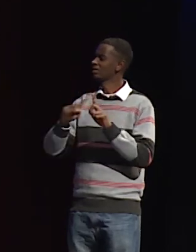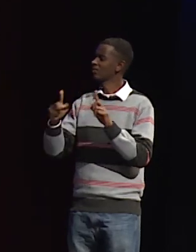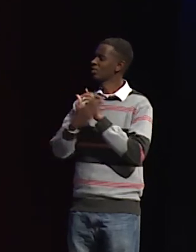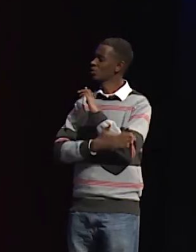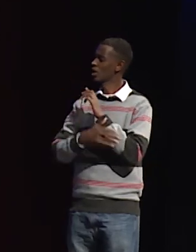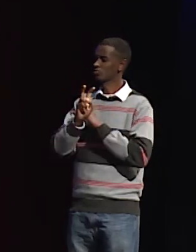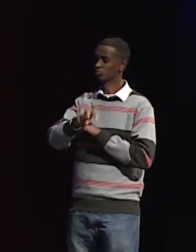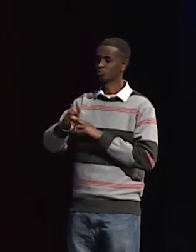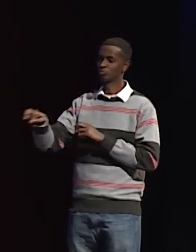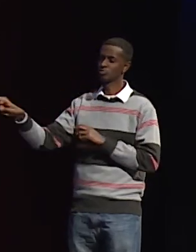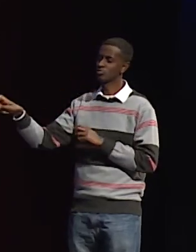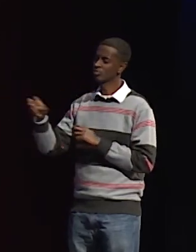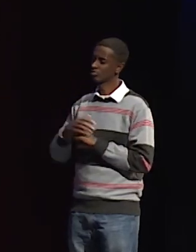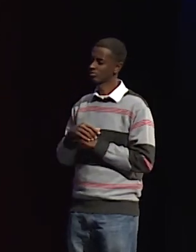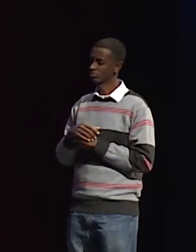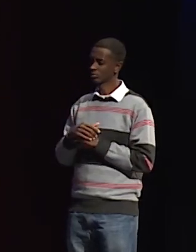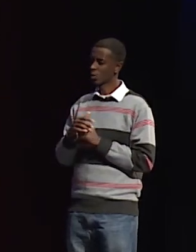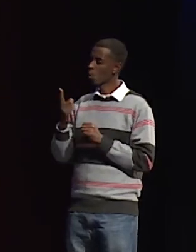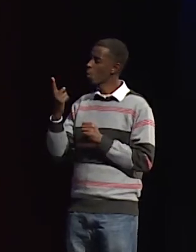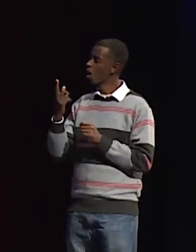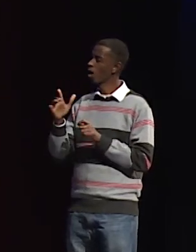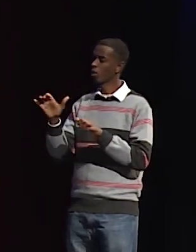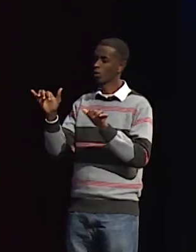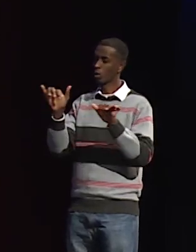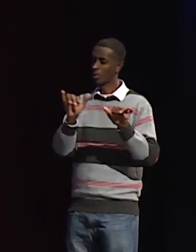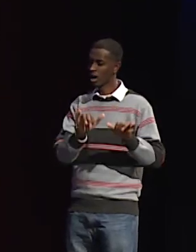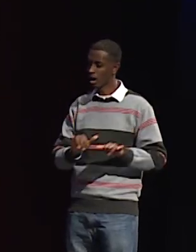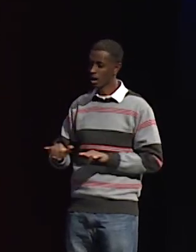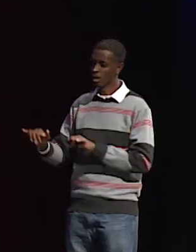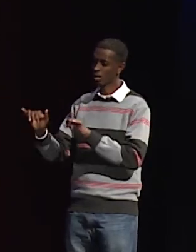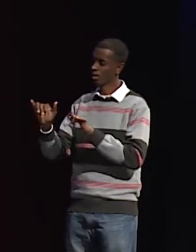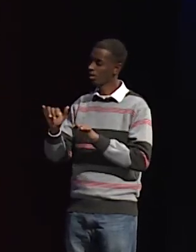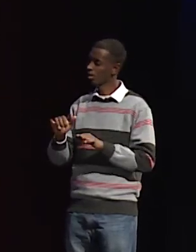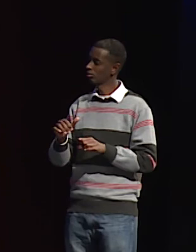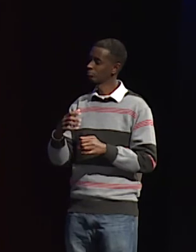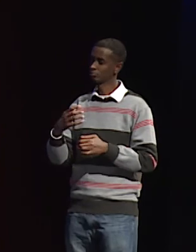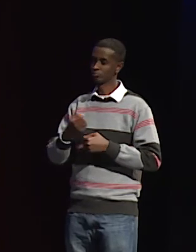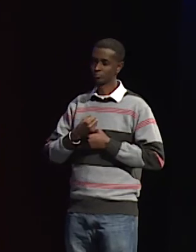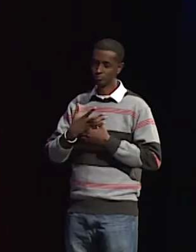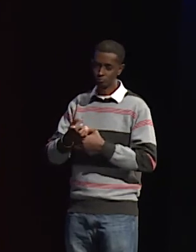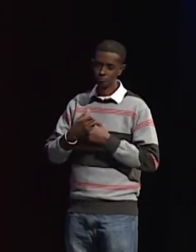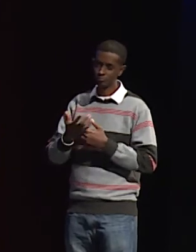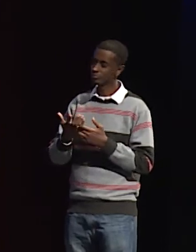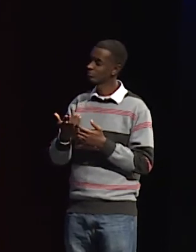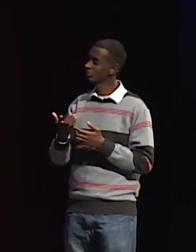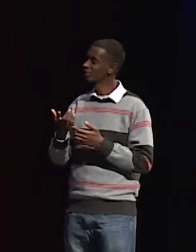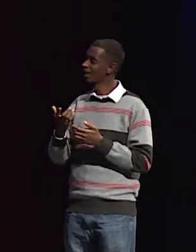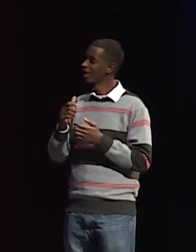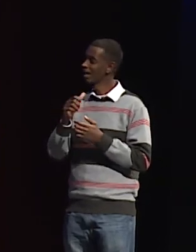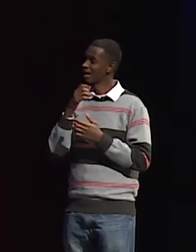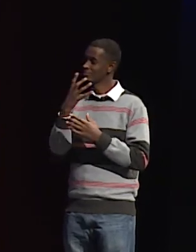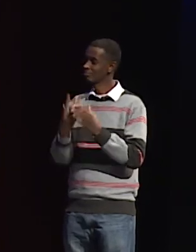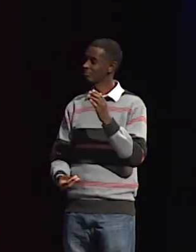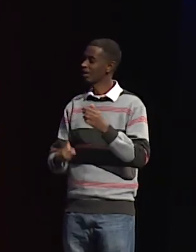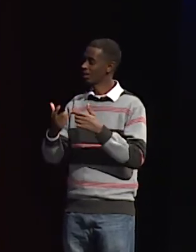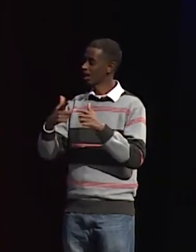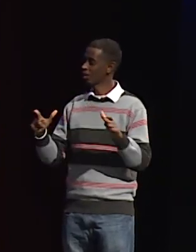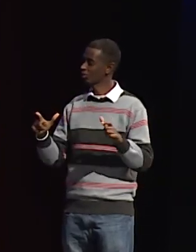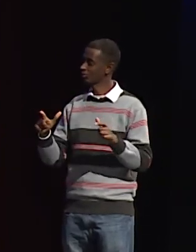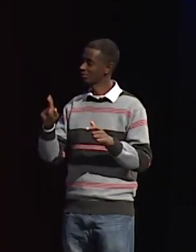I have traveled the world, and one common occurrence